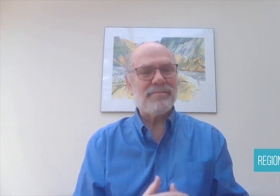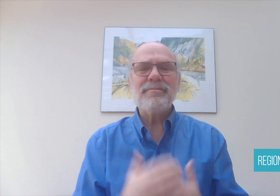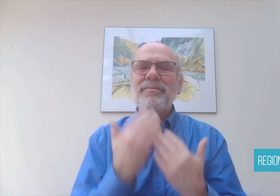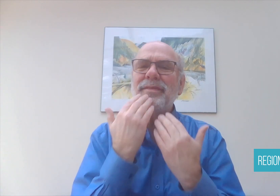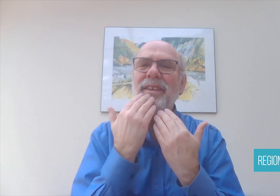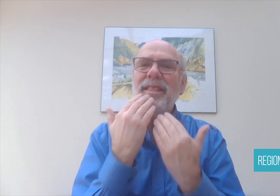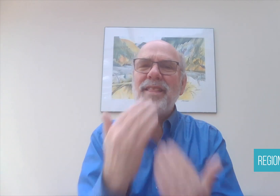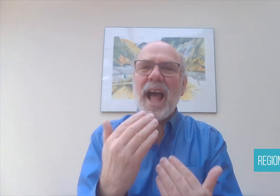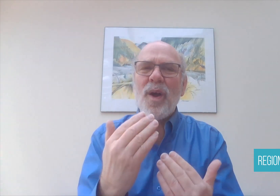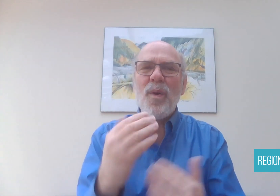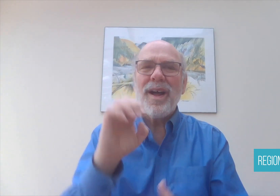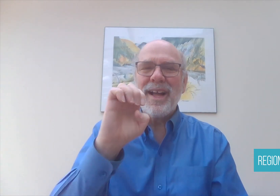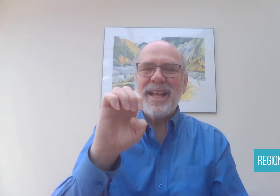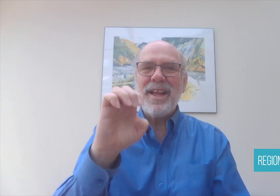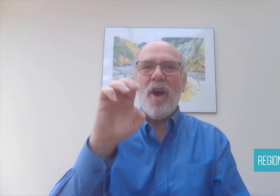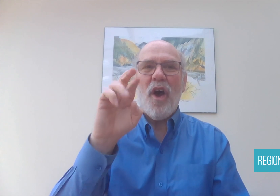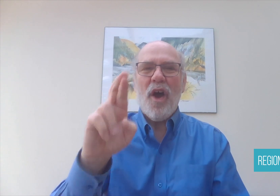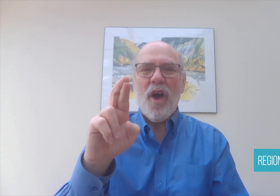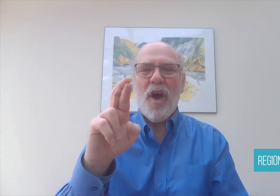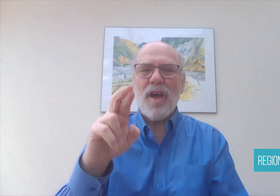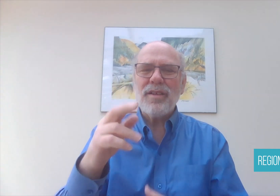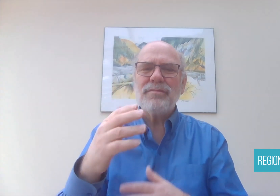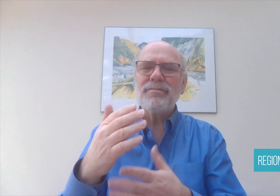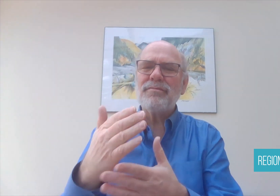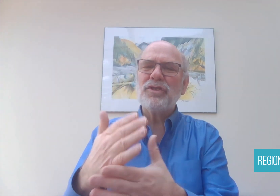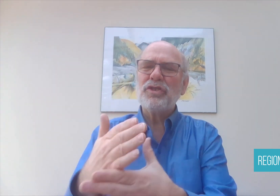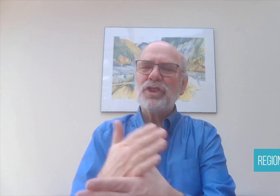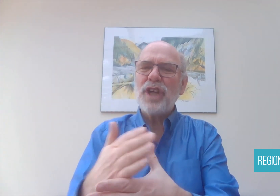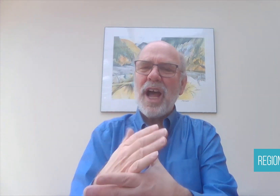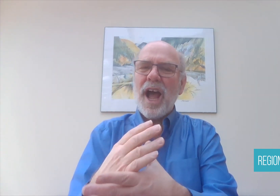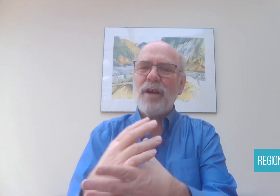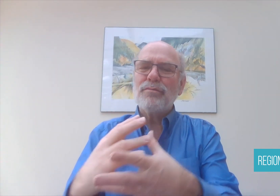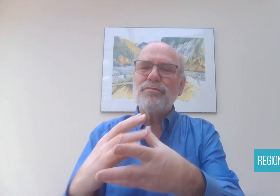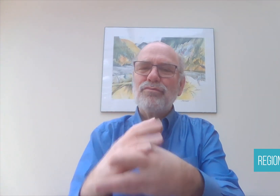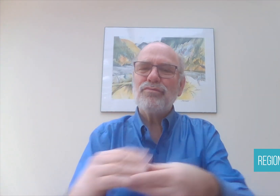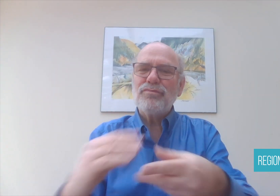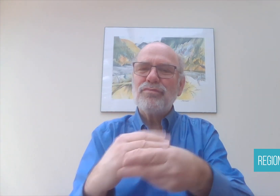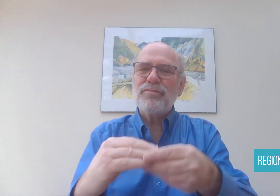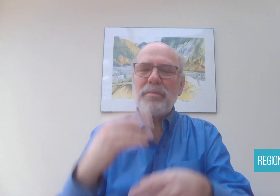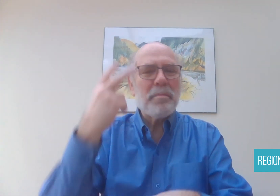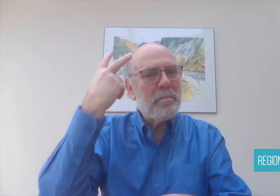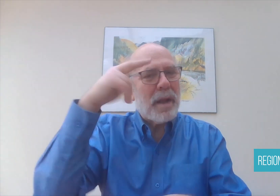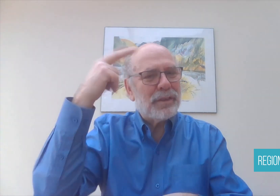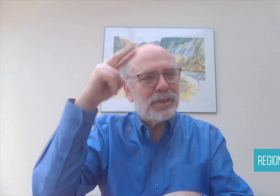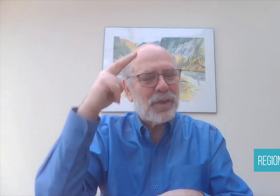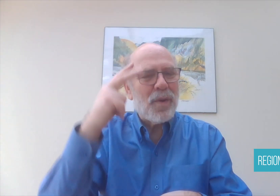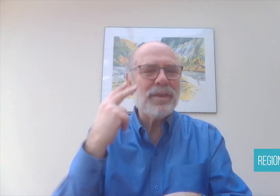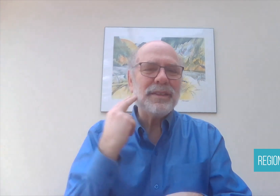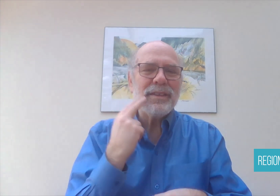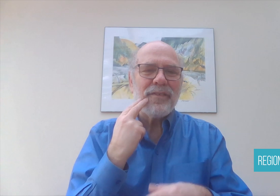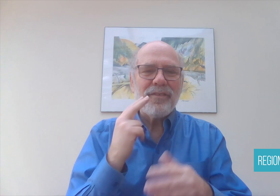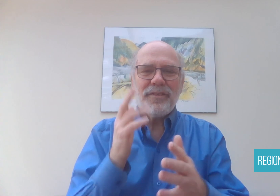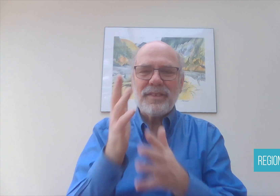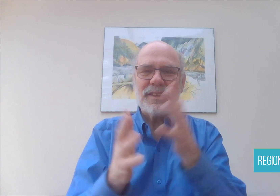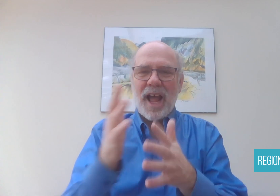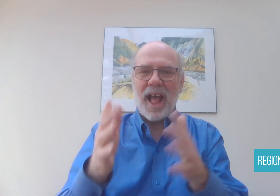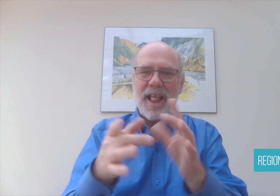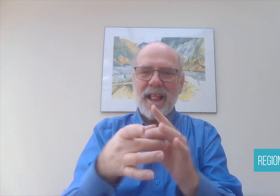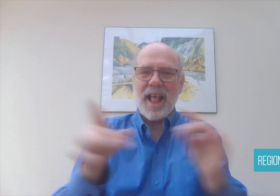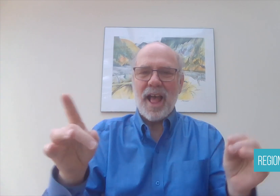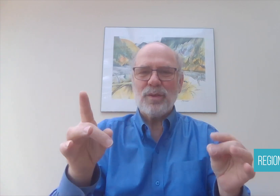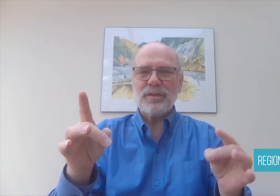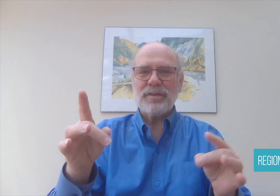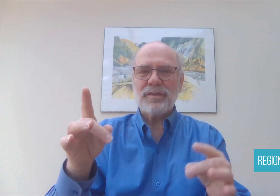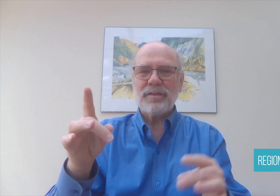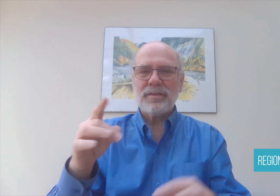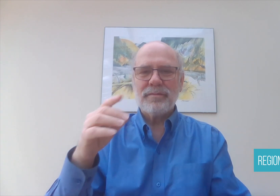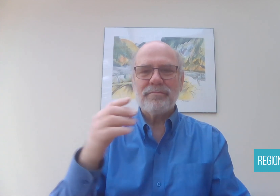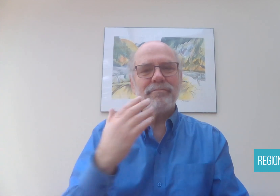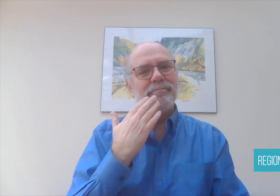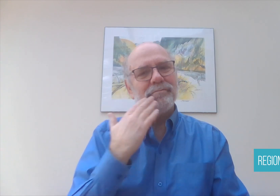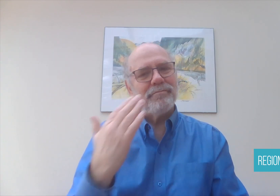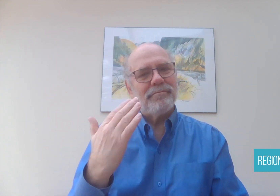Thank you, Ernesto, for sharing about sign languages in Mexico!